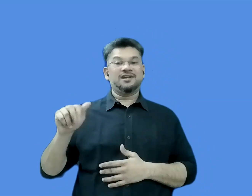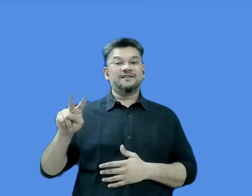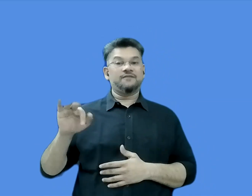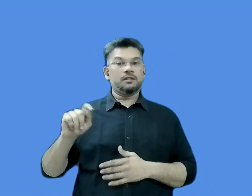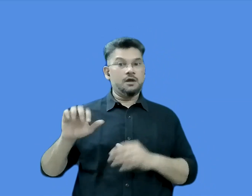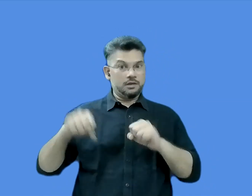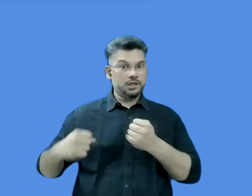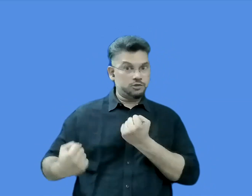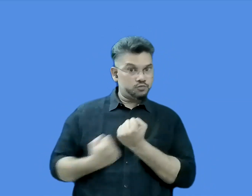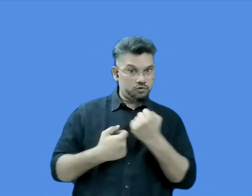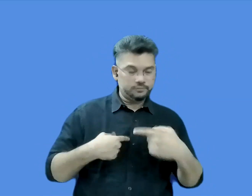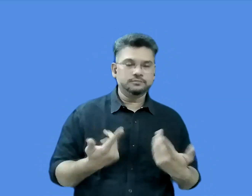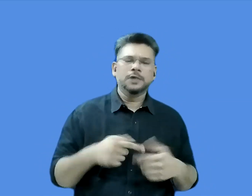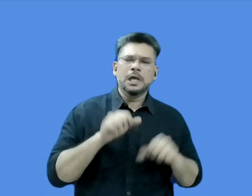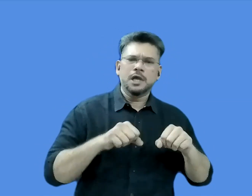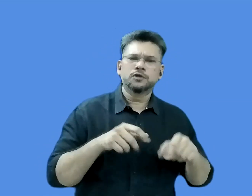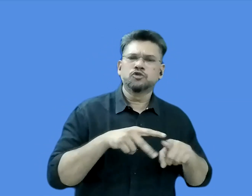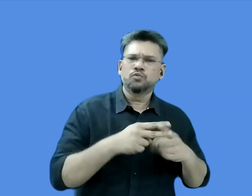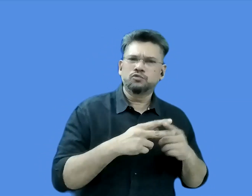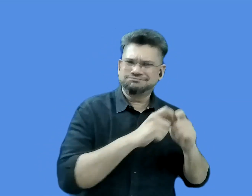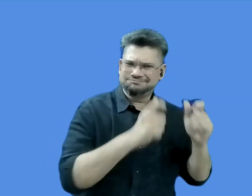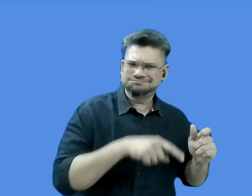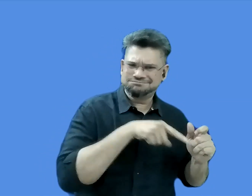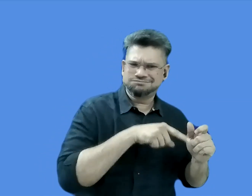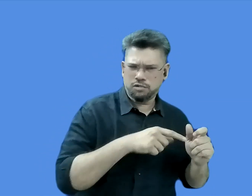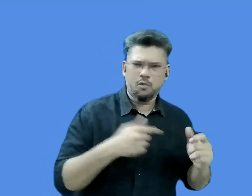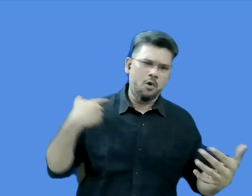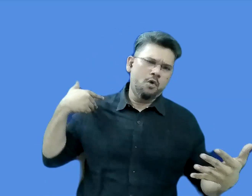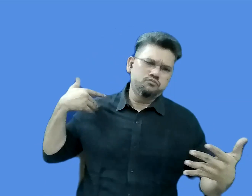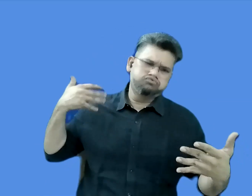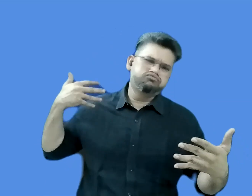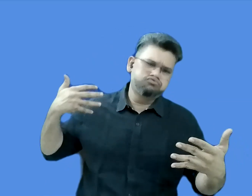and Charlotte and Kavita Brahmbhatt can remind me. Actually